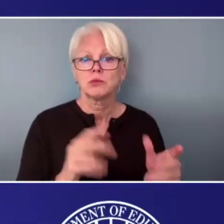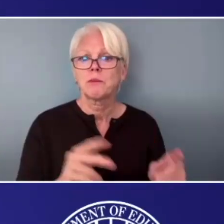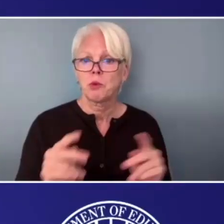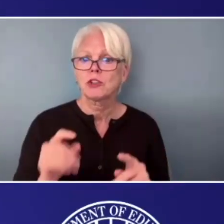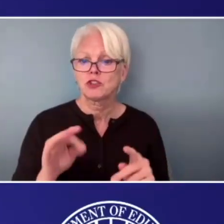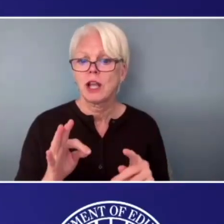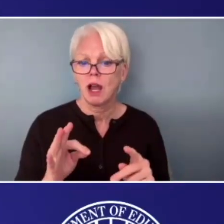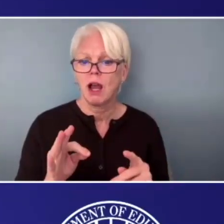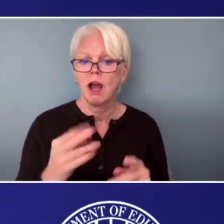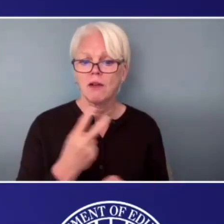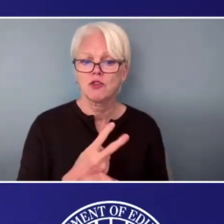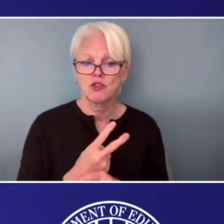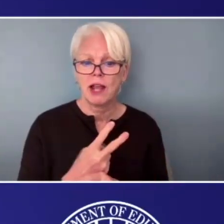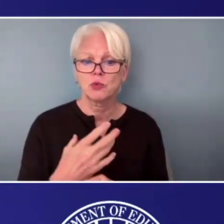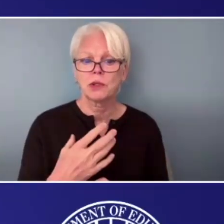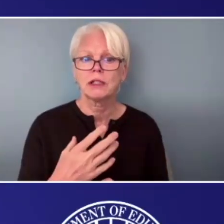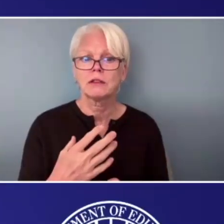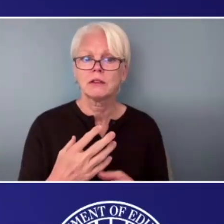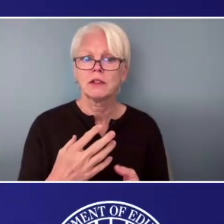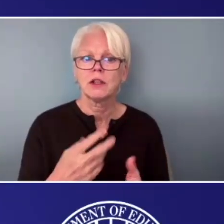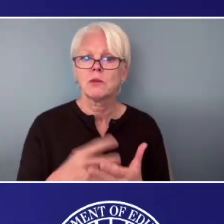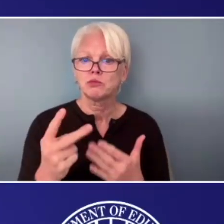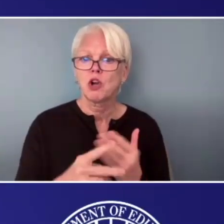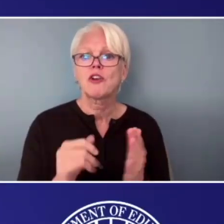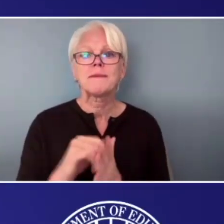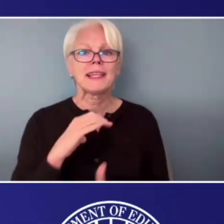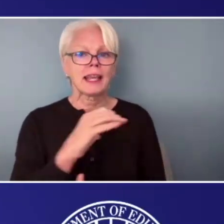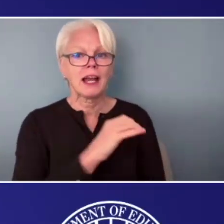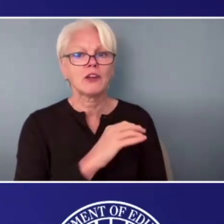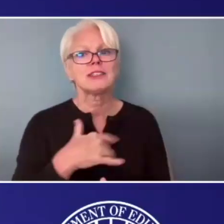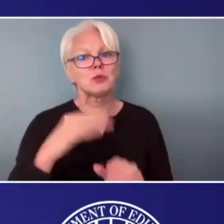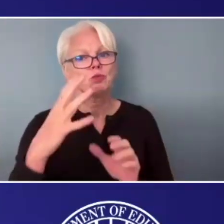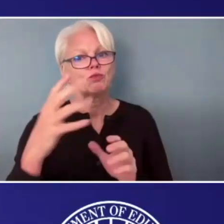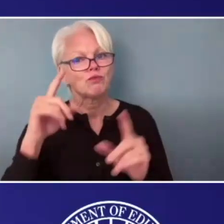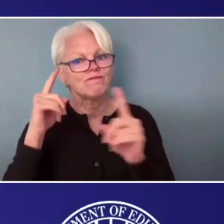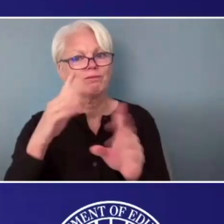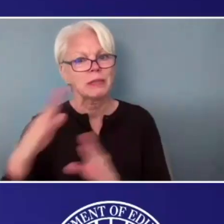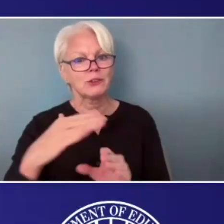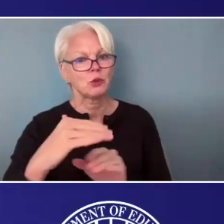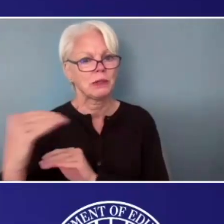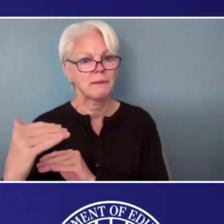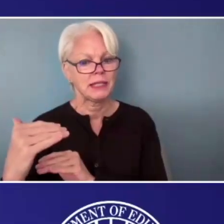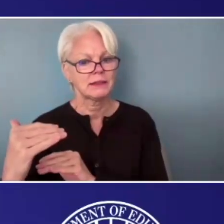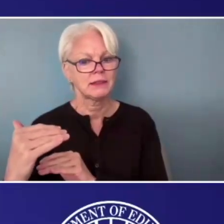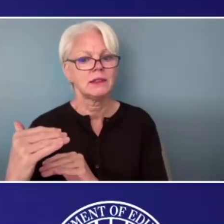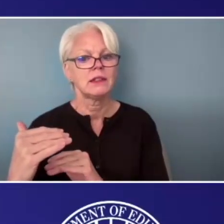that Congress really was intending to limit from getting the loans would get them and unfortunately, these,